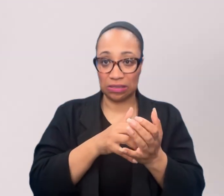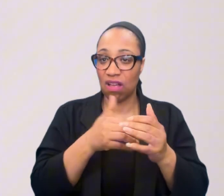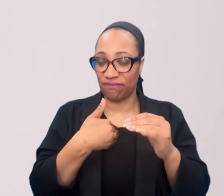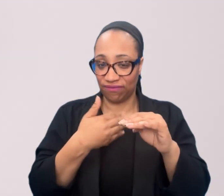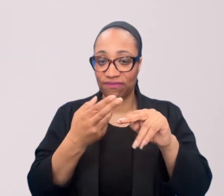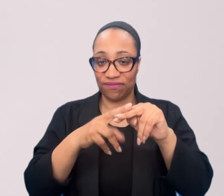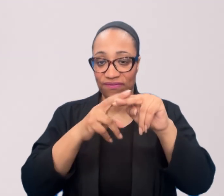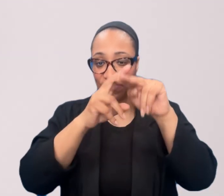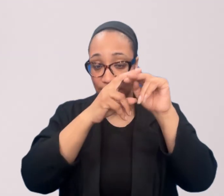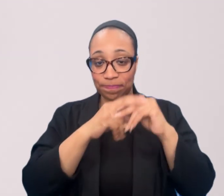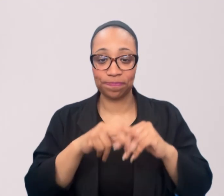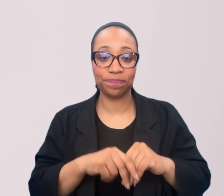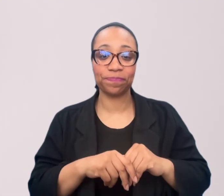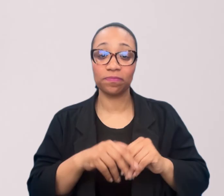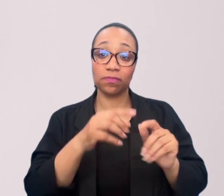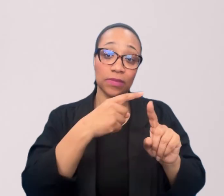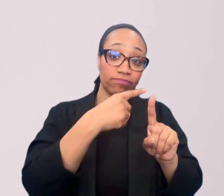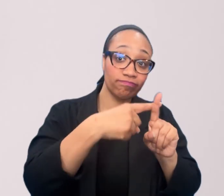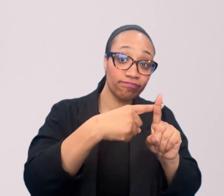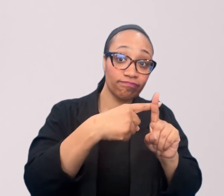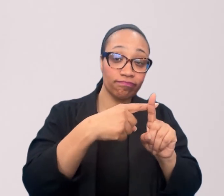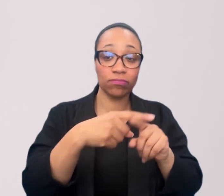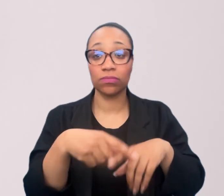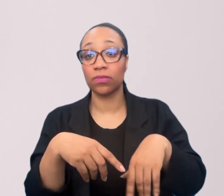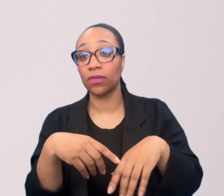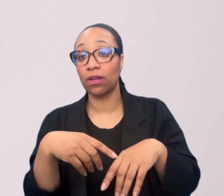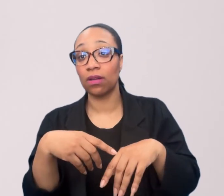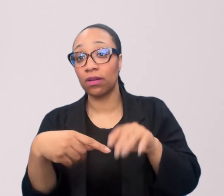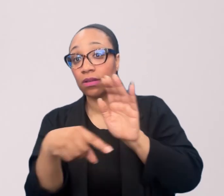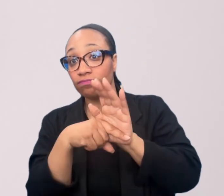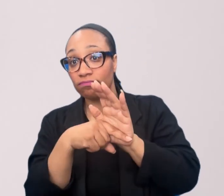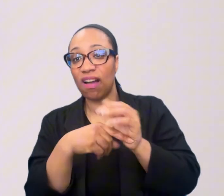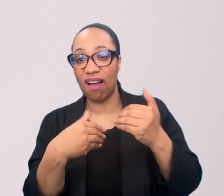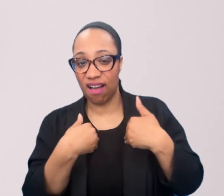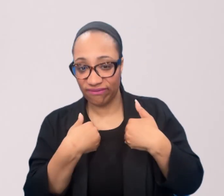need to press and hold for a few seconds to do that and that is also how you will switch the